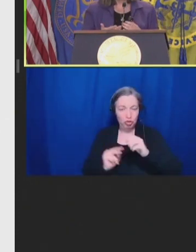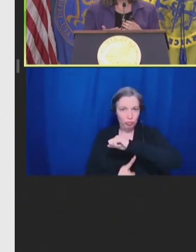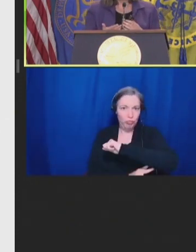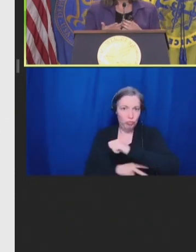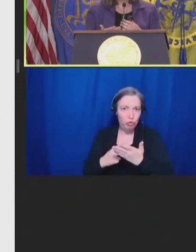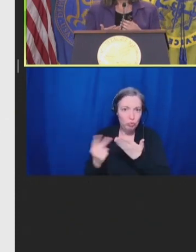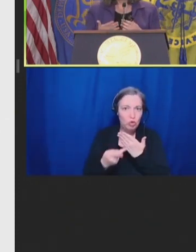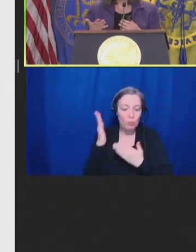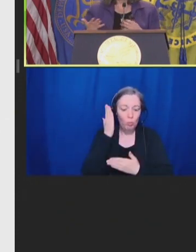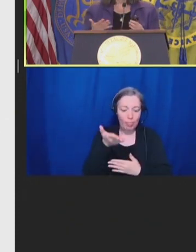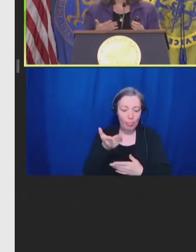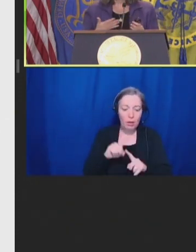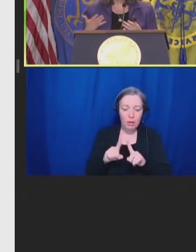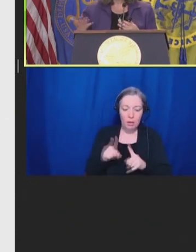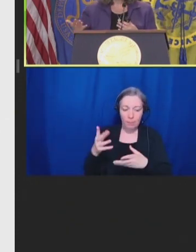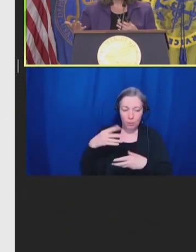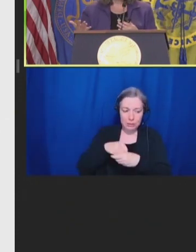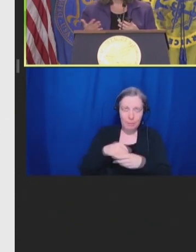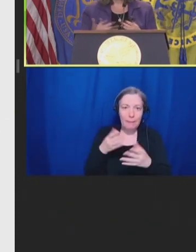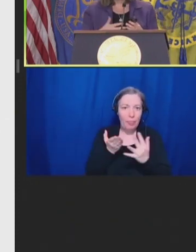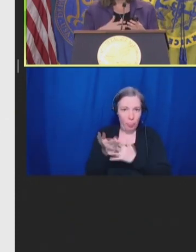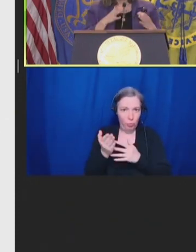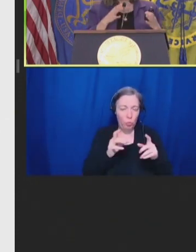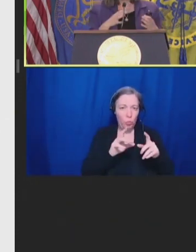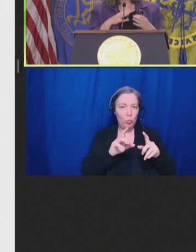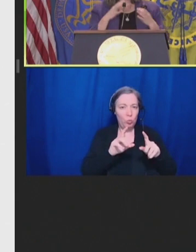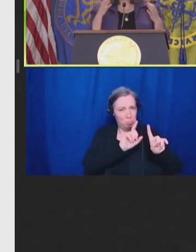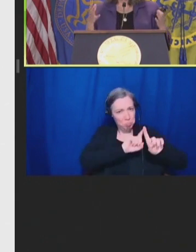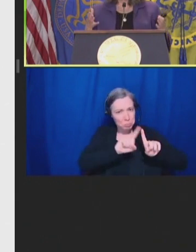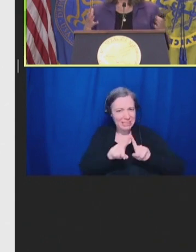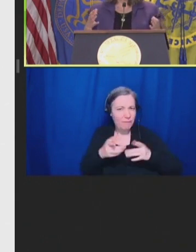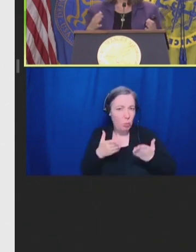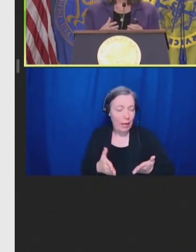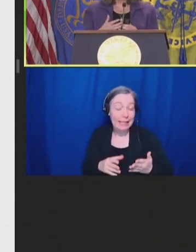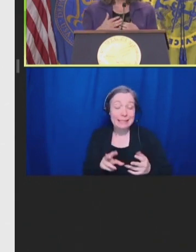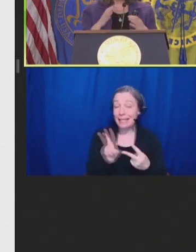be able to get vaccines through a few different ways, either through our typical safety net,